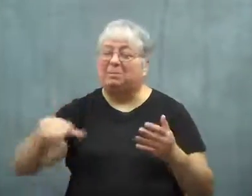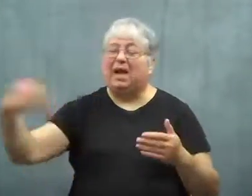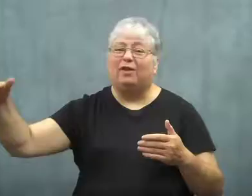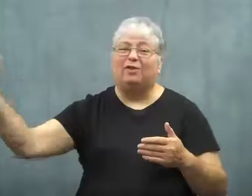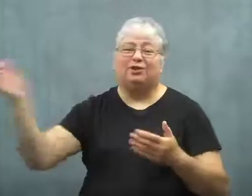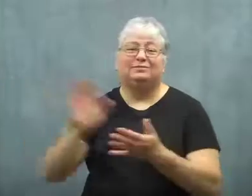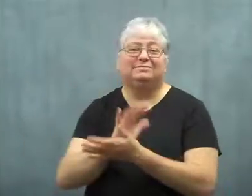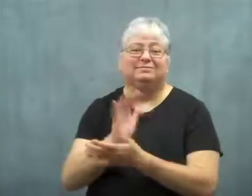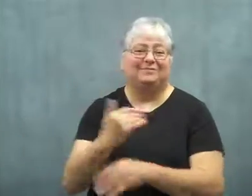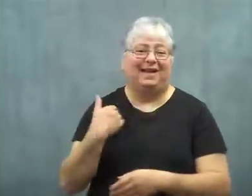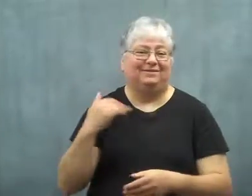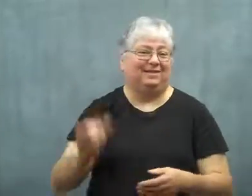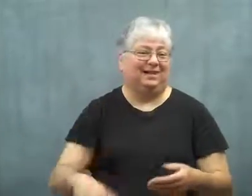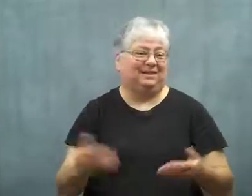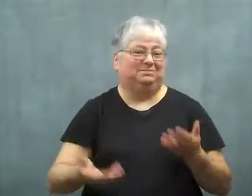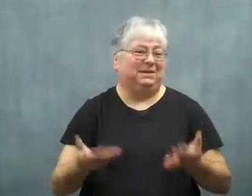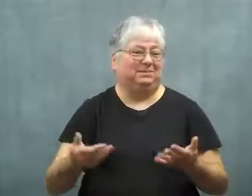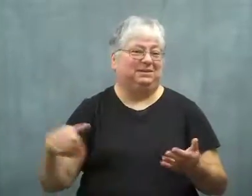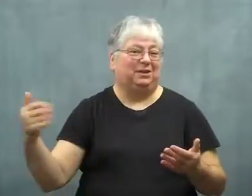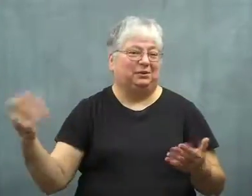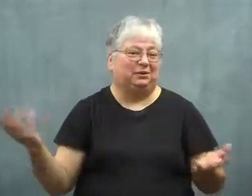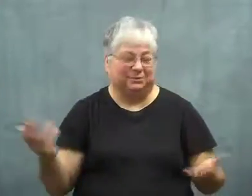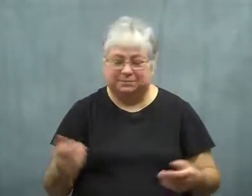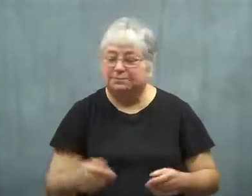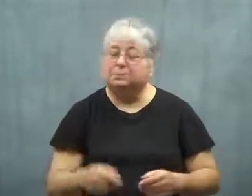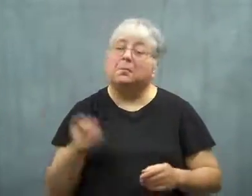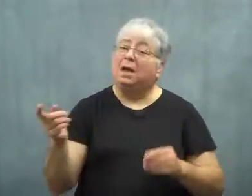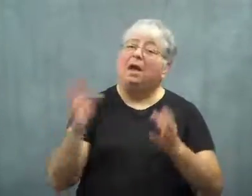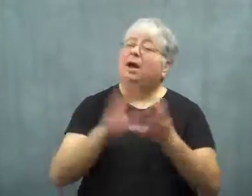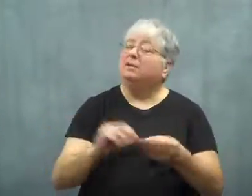That information might be in other documents.